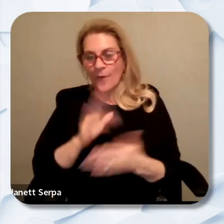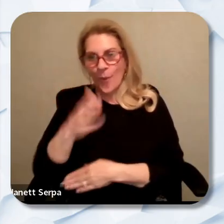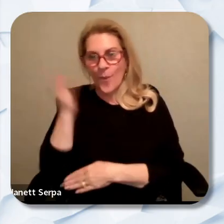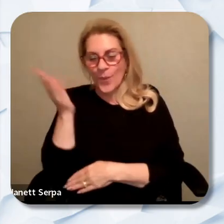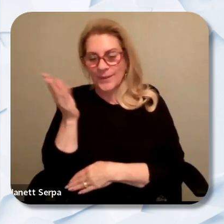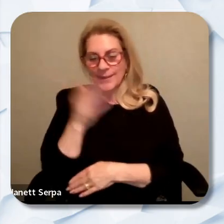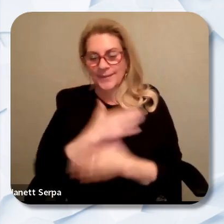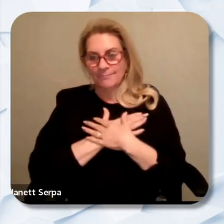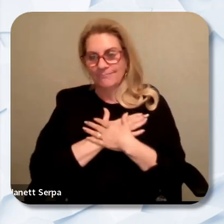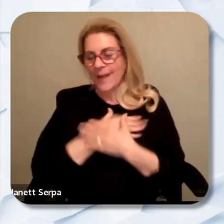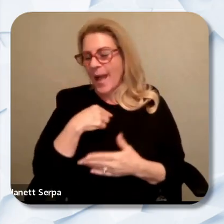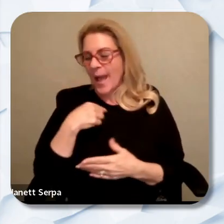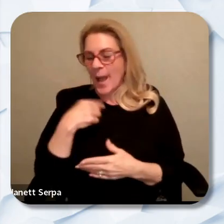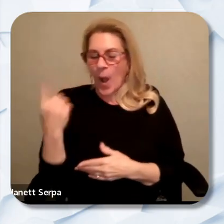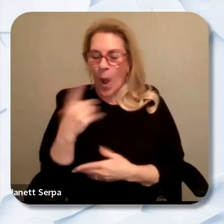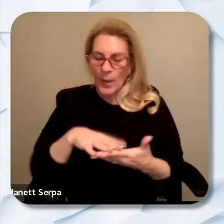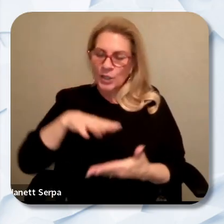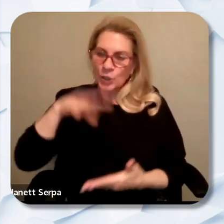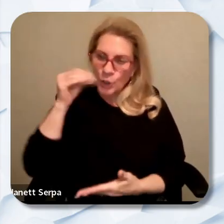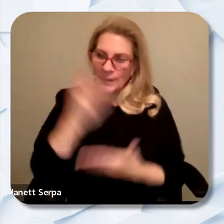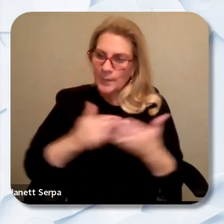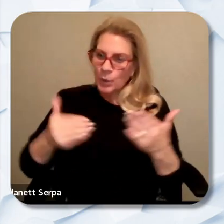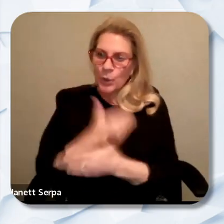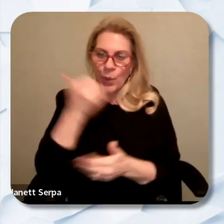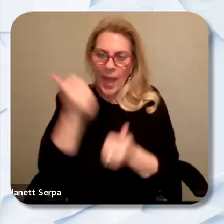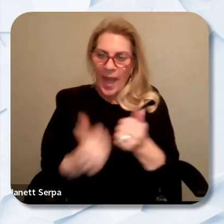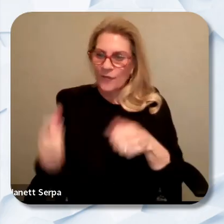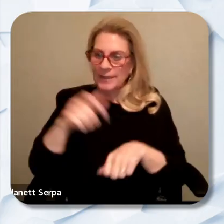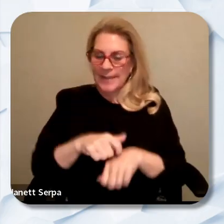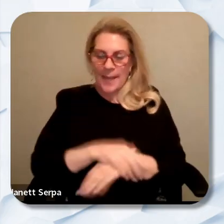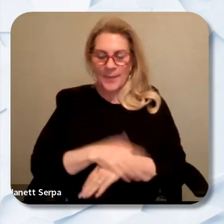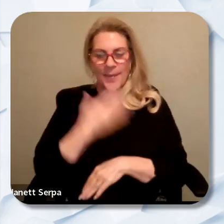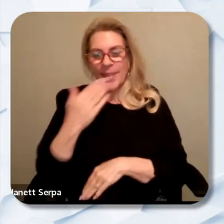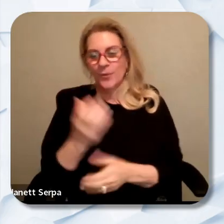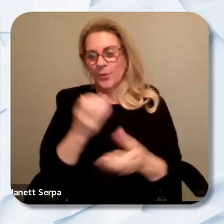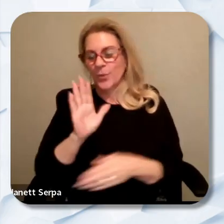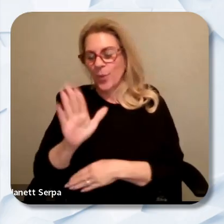and I learned something every single time. So thank you so much. Your presentation on Using